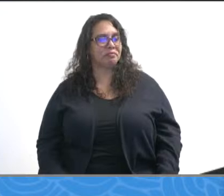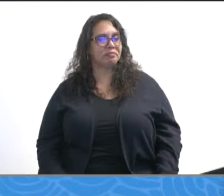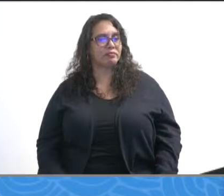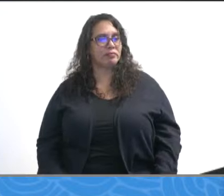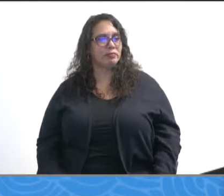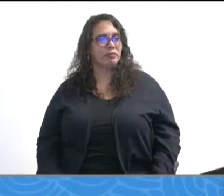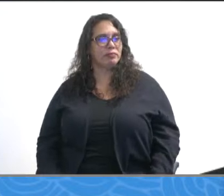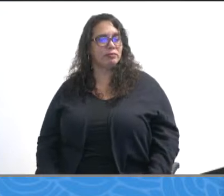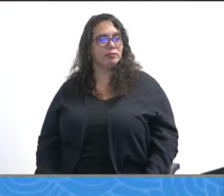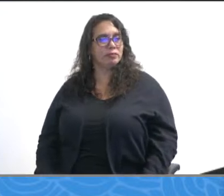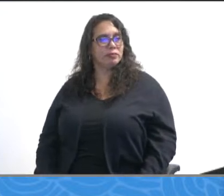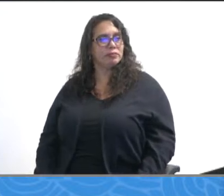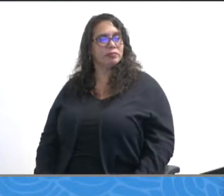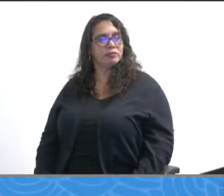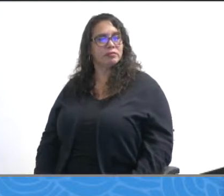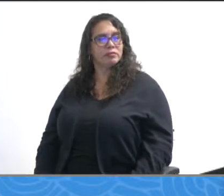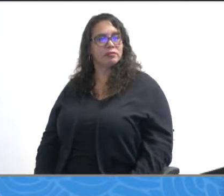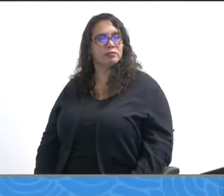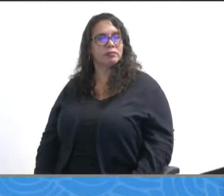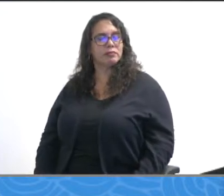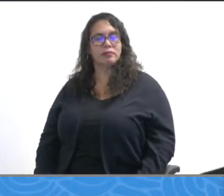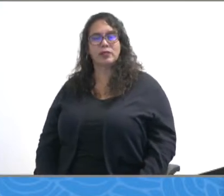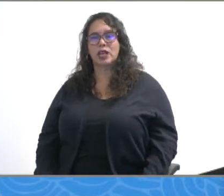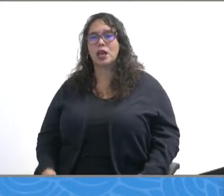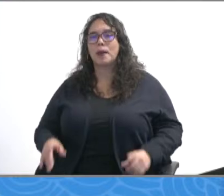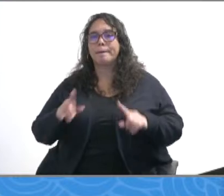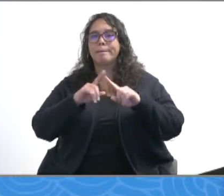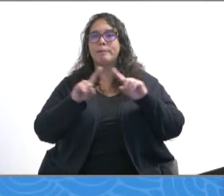additionally, in that regard. But I did wanna give you a little bit of a preview